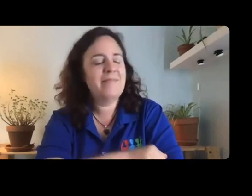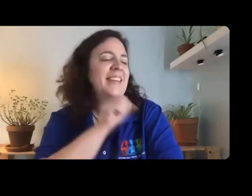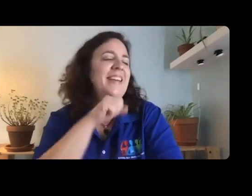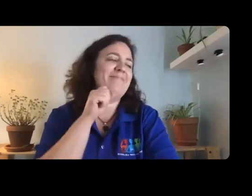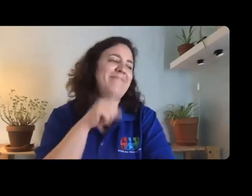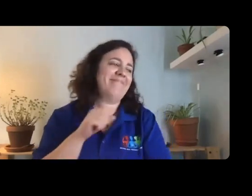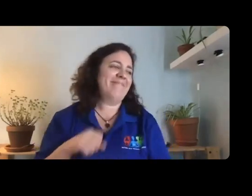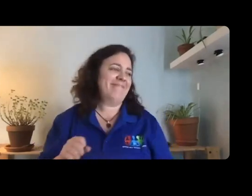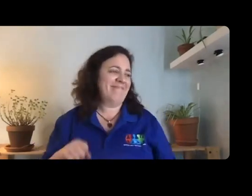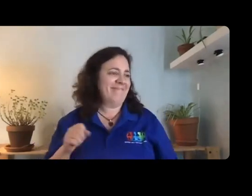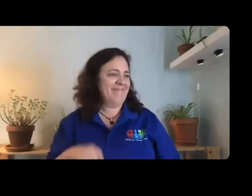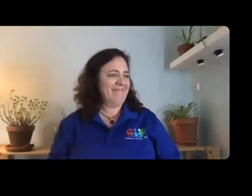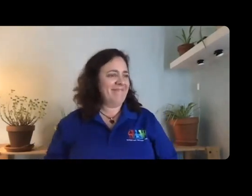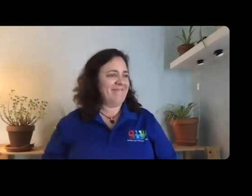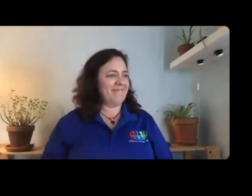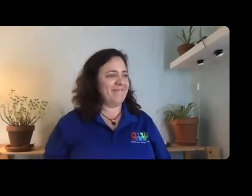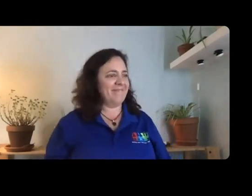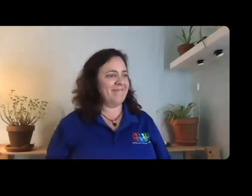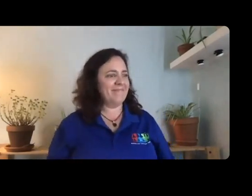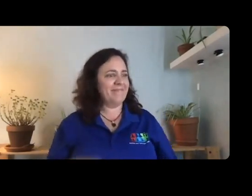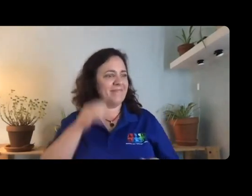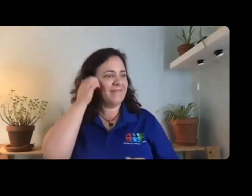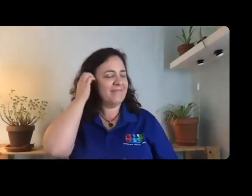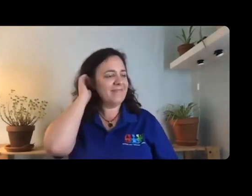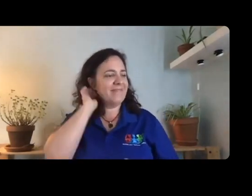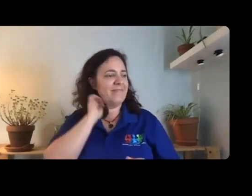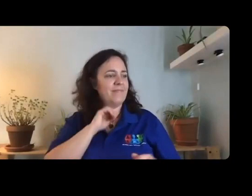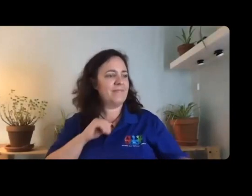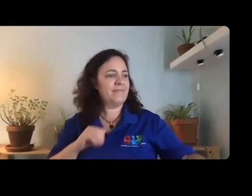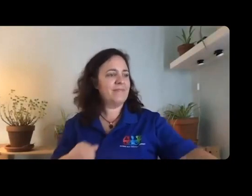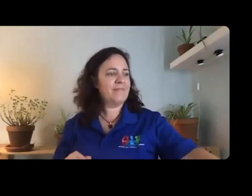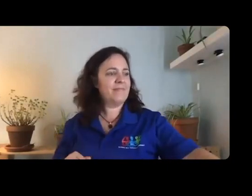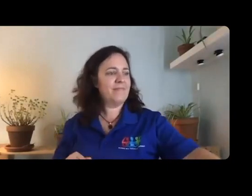had a couple of students when I asked that student said, well, I don't really know.